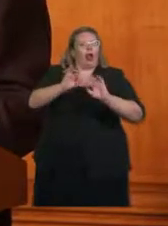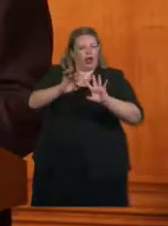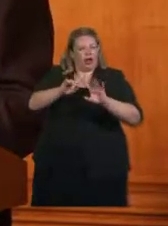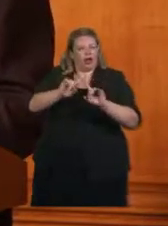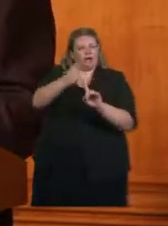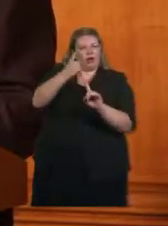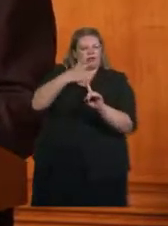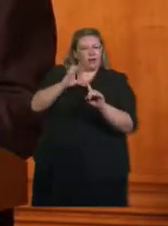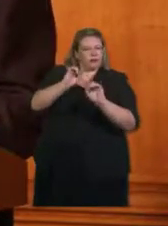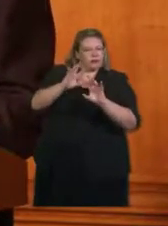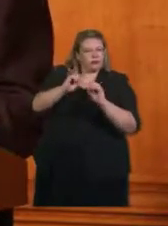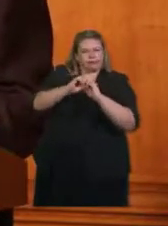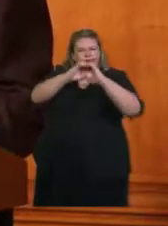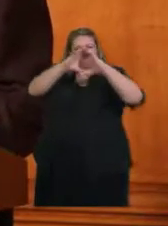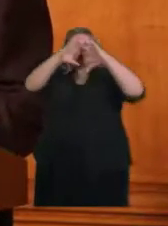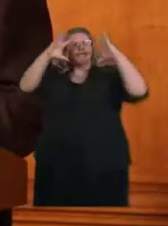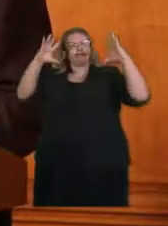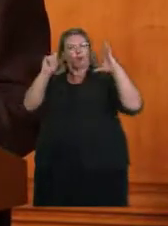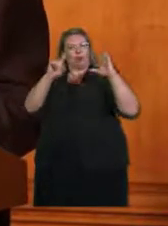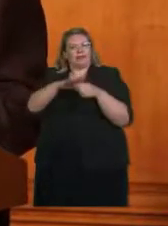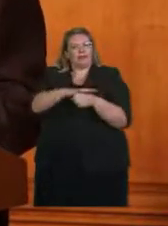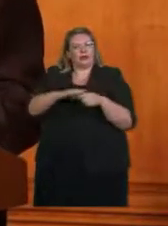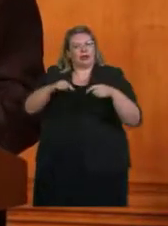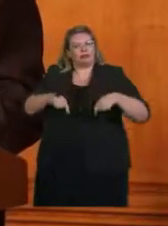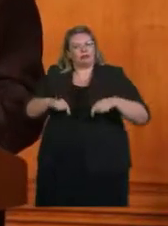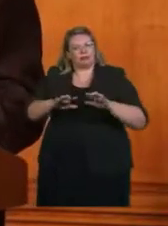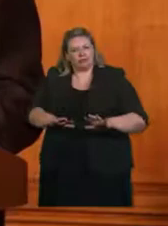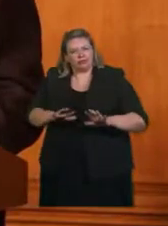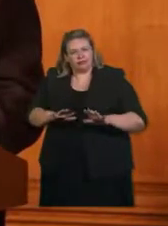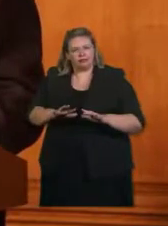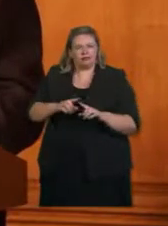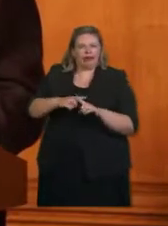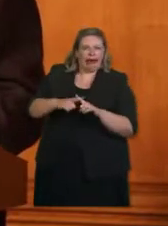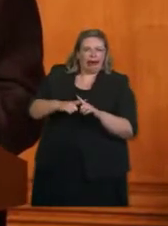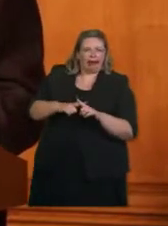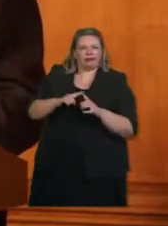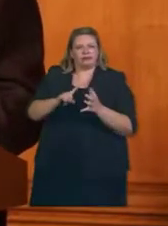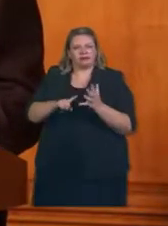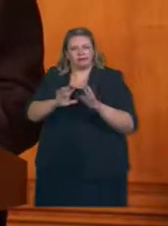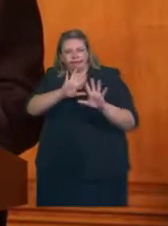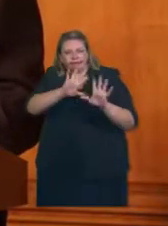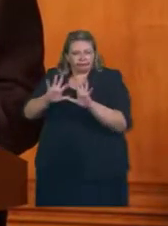um and we're starting off with the overall rates uh in terms of confirmed cases